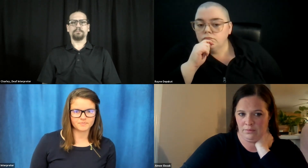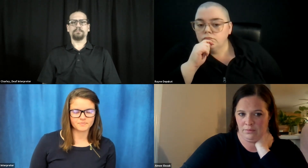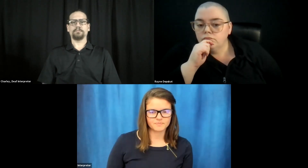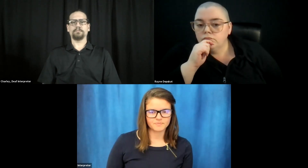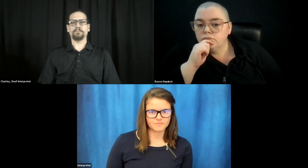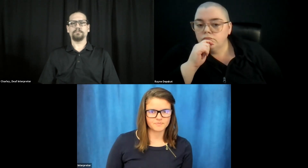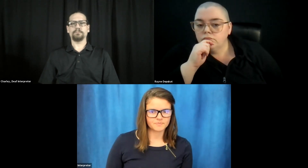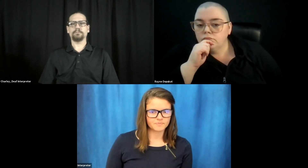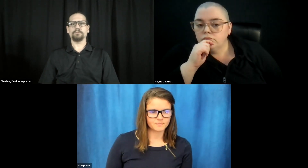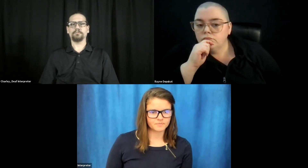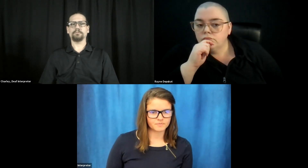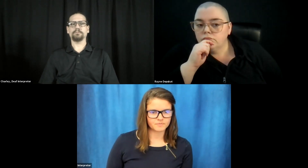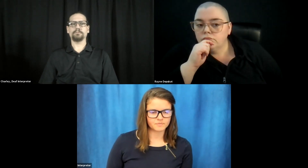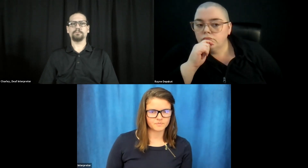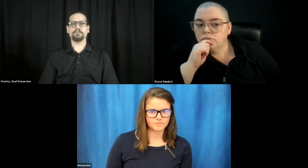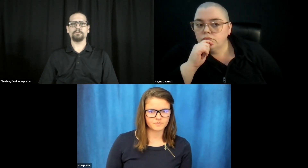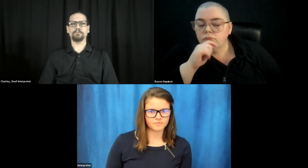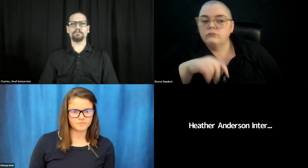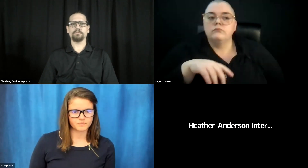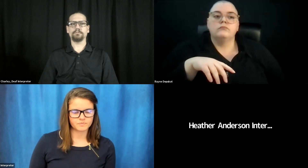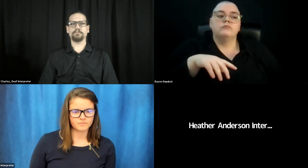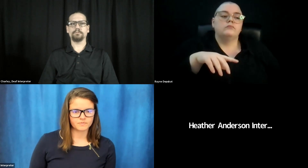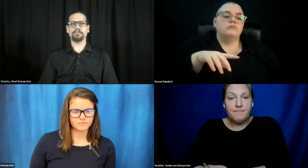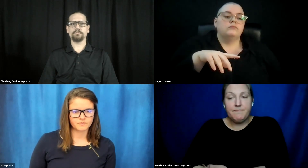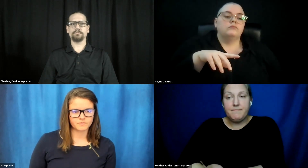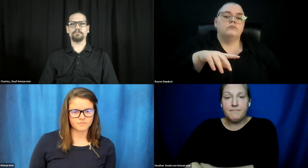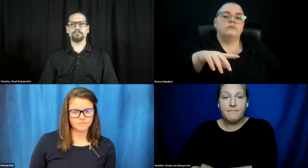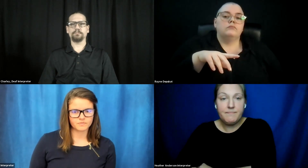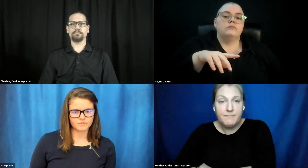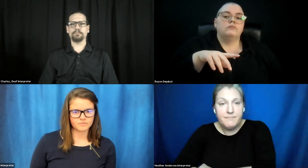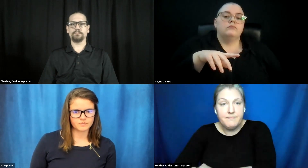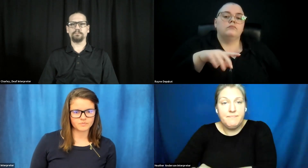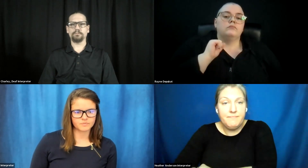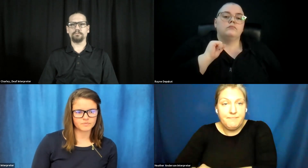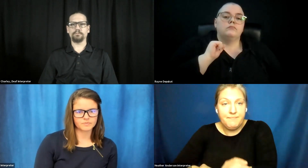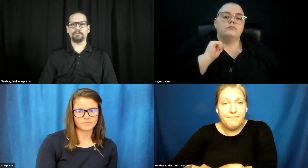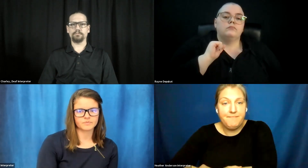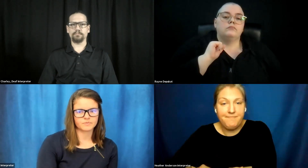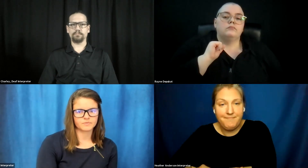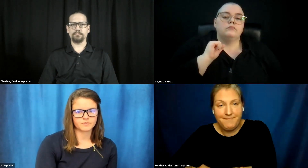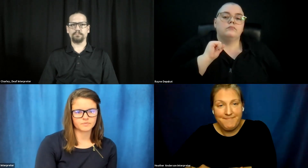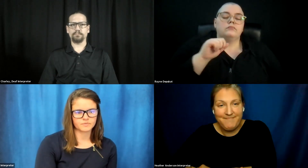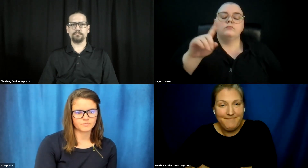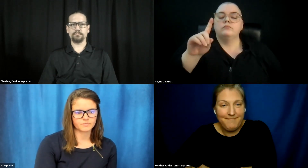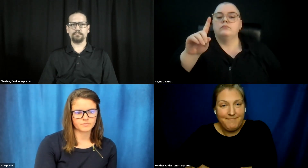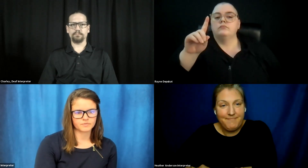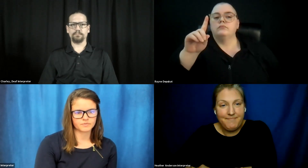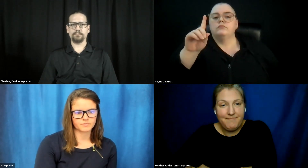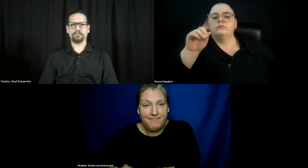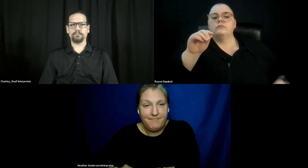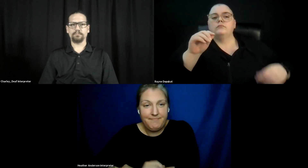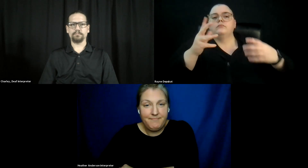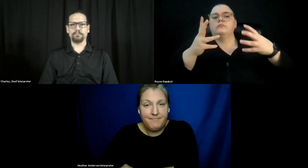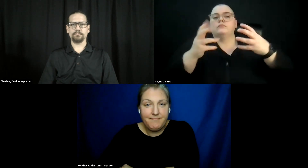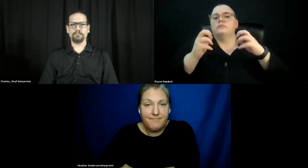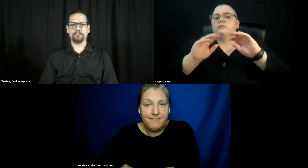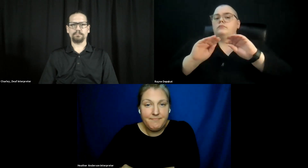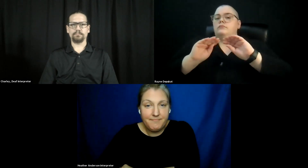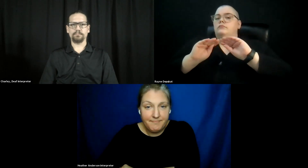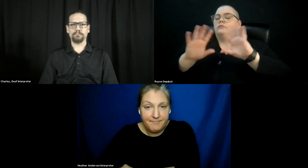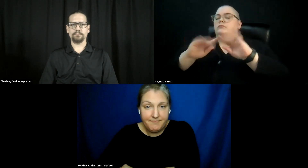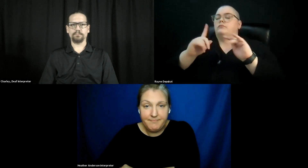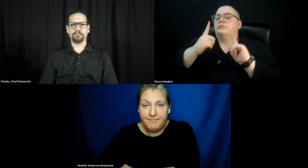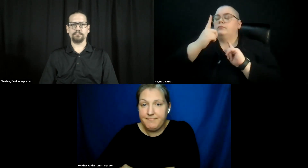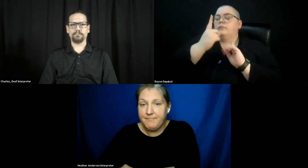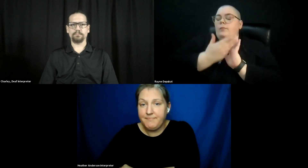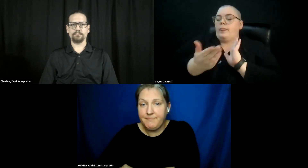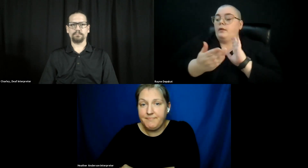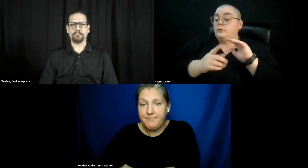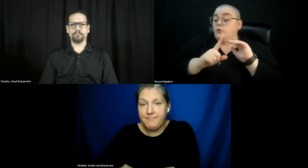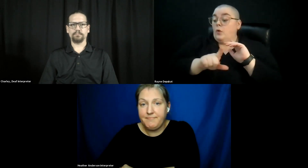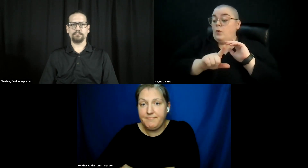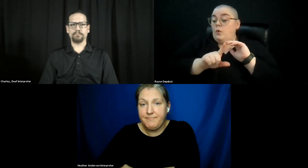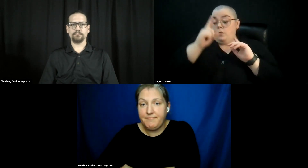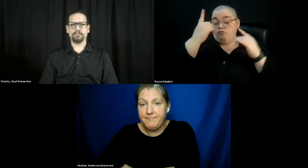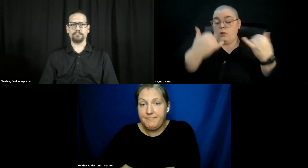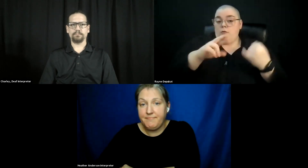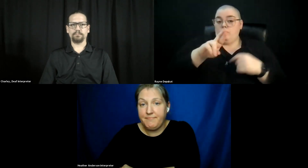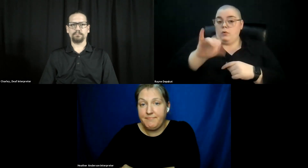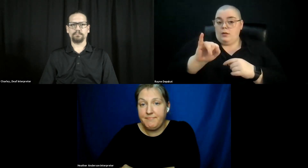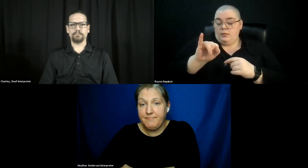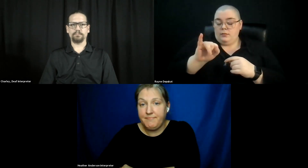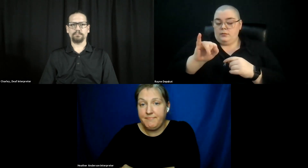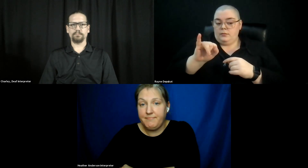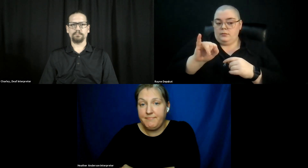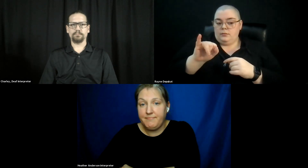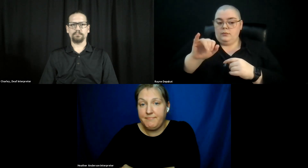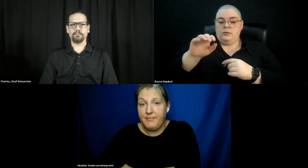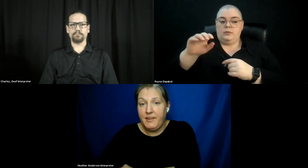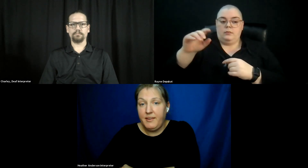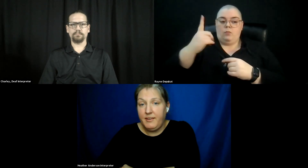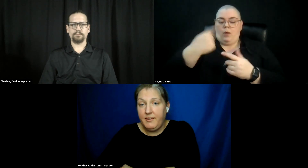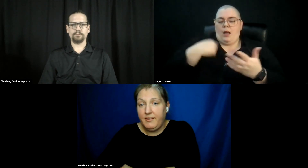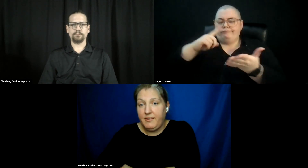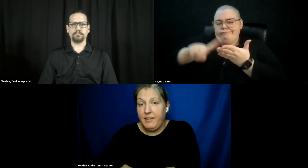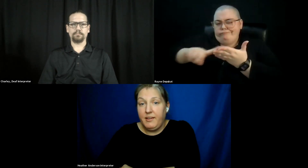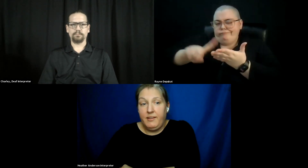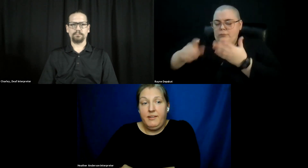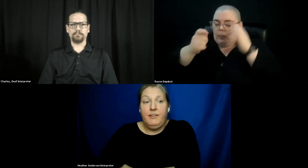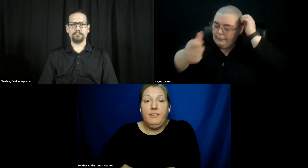Yeah.